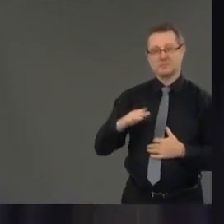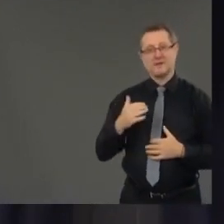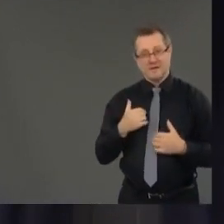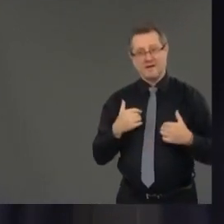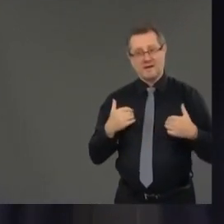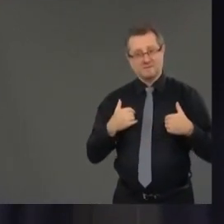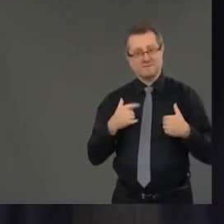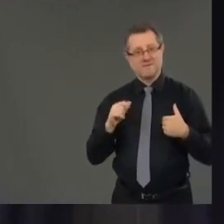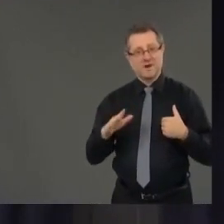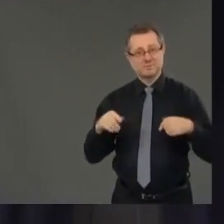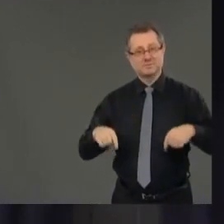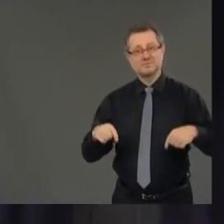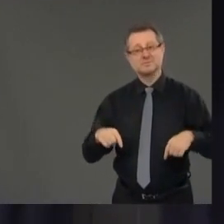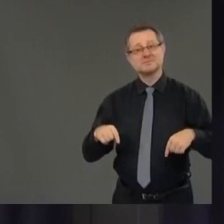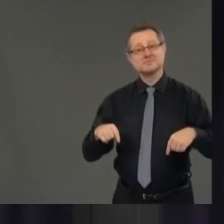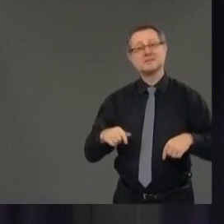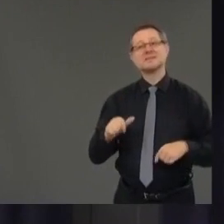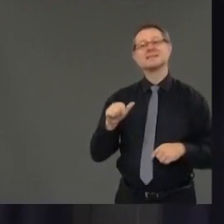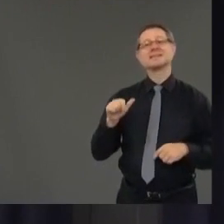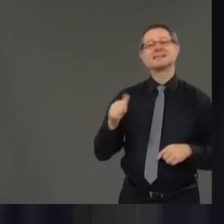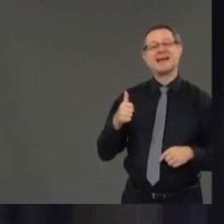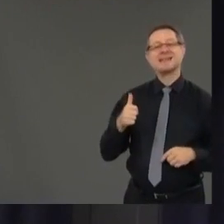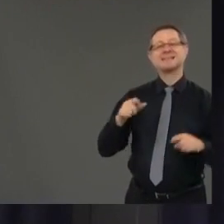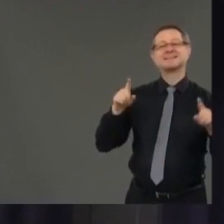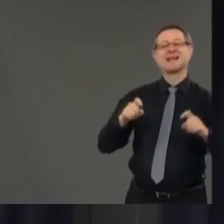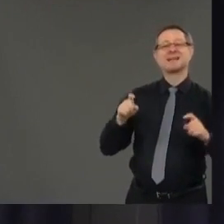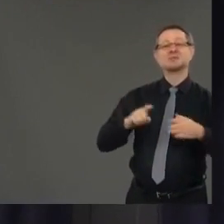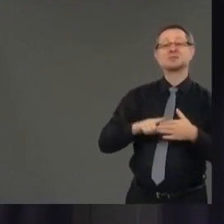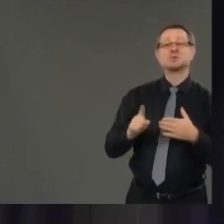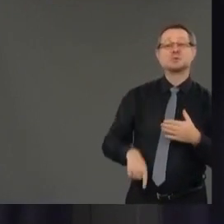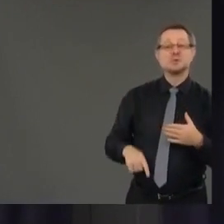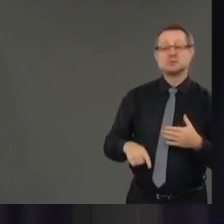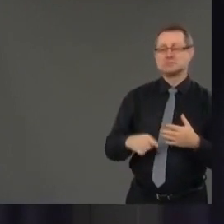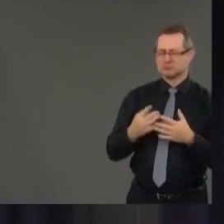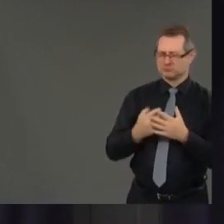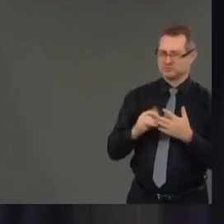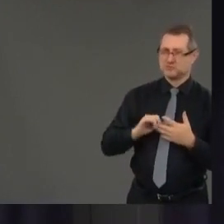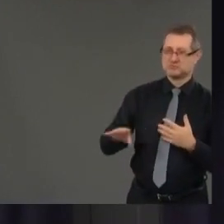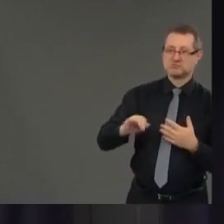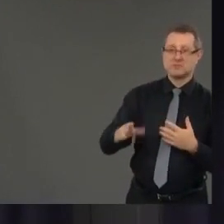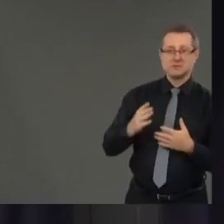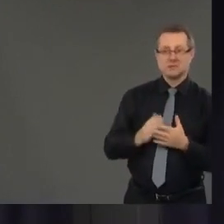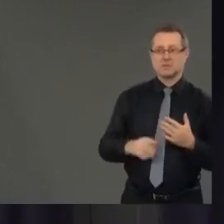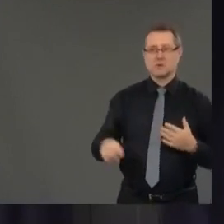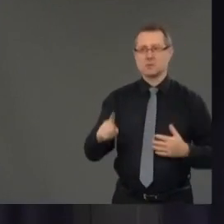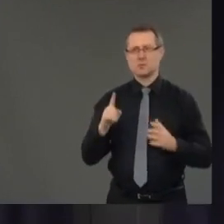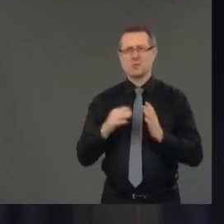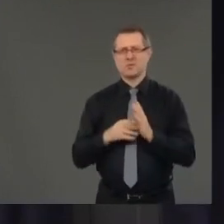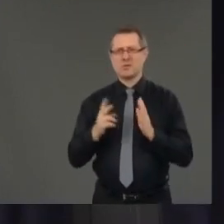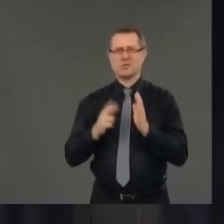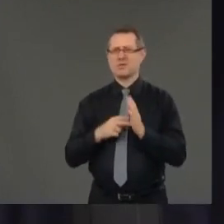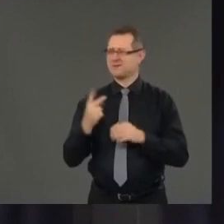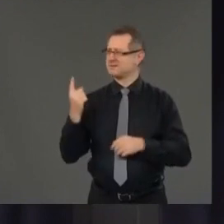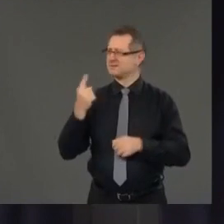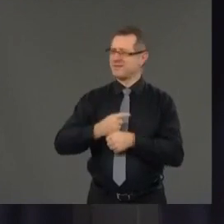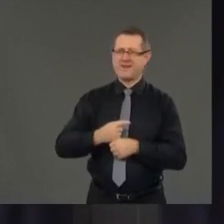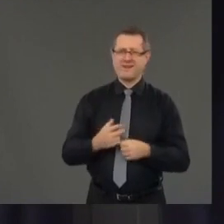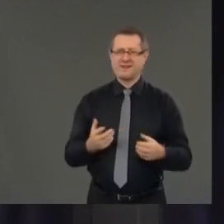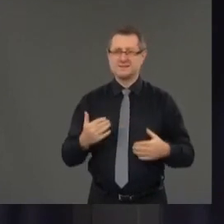TO DEVELOP WHAT NEW YORK HAS DONE AND DEVELOP THIS NETWORK OF LABS.